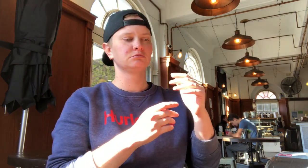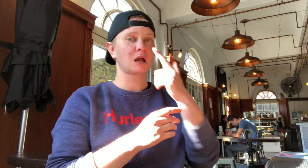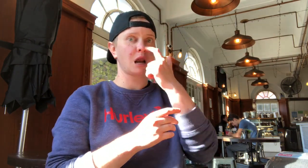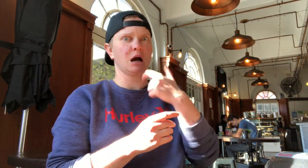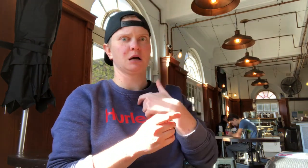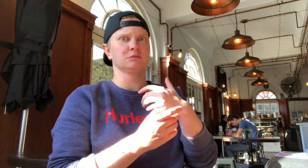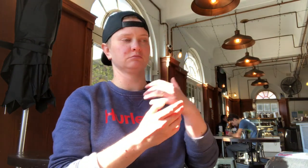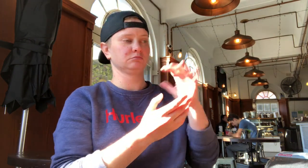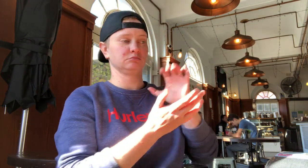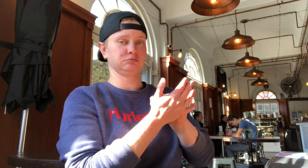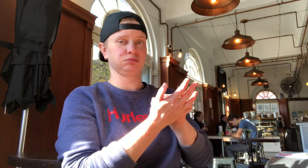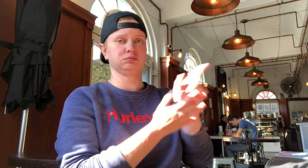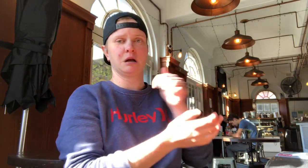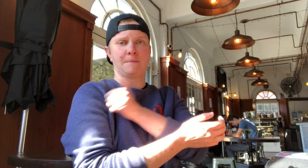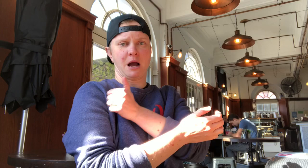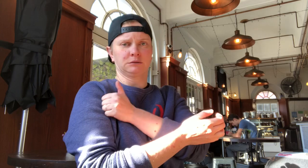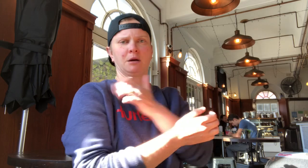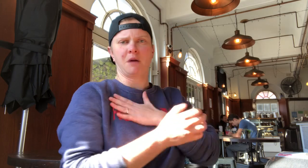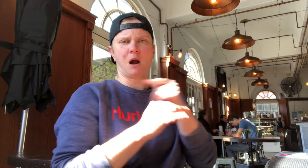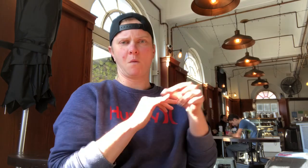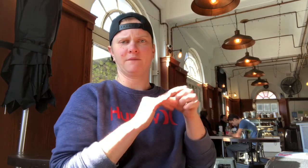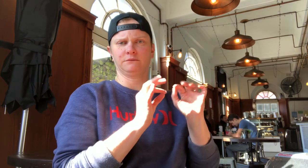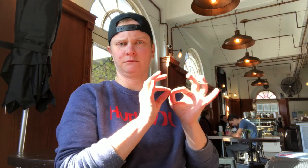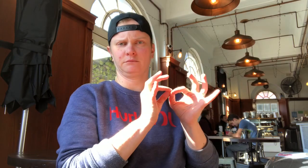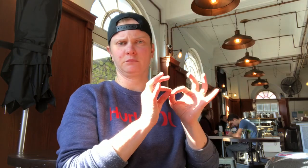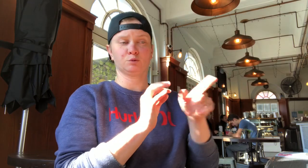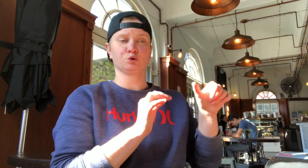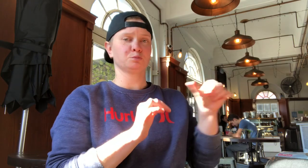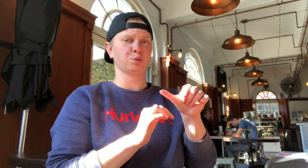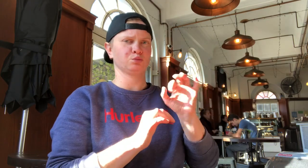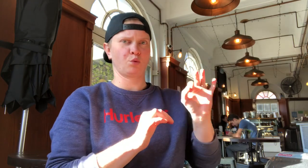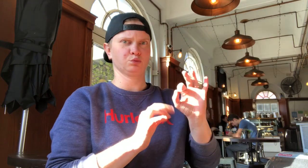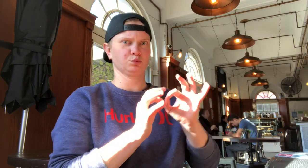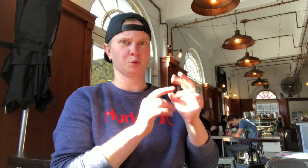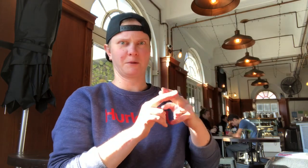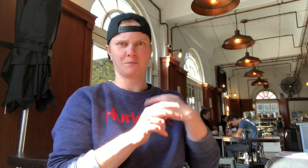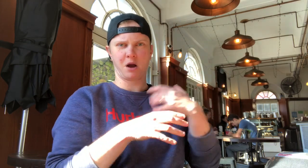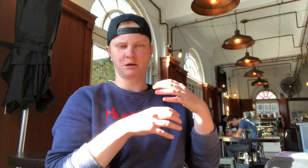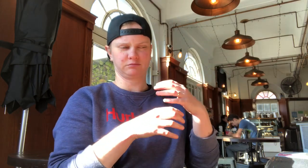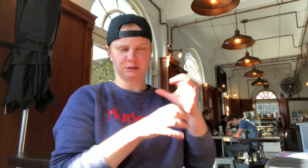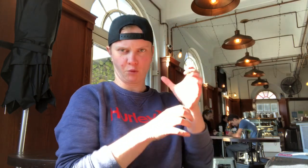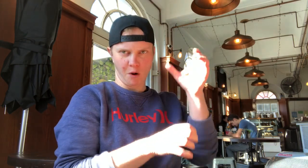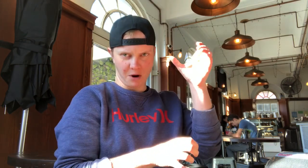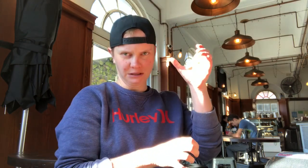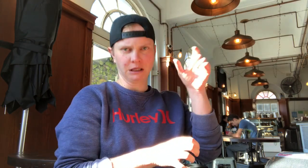I was lucky enough to book in Amanda, my wife who's Certified Provisional Interpreter, she was already booked for my chiropractor appointment